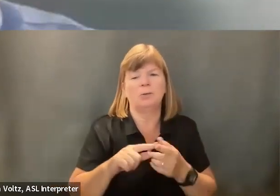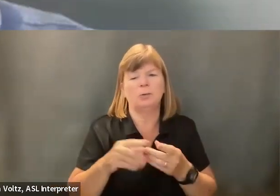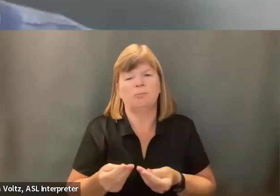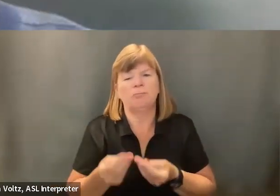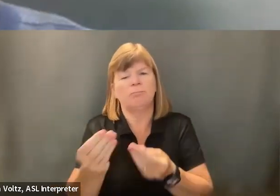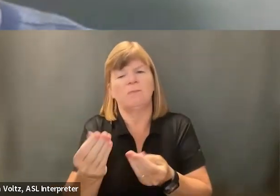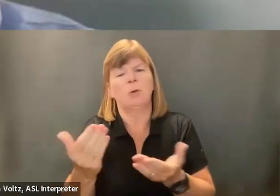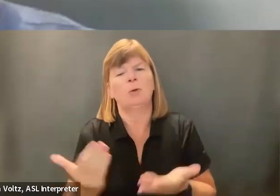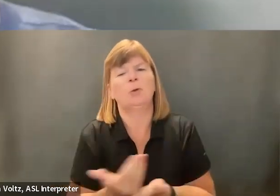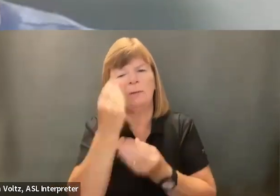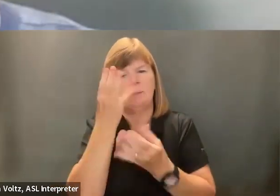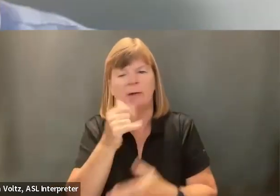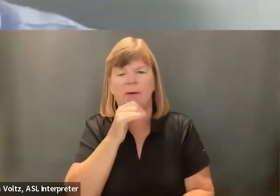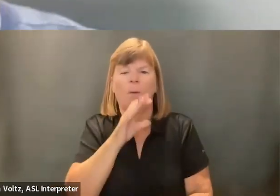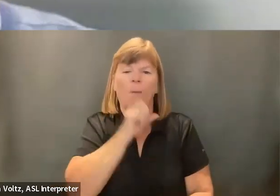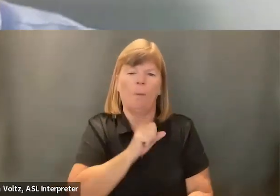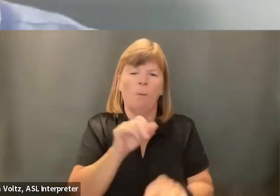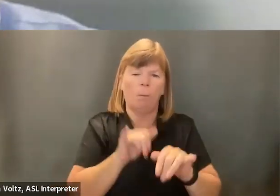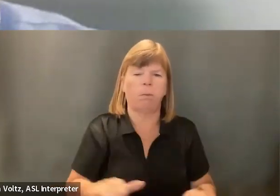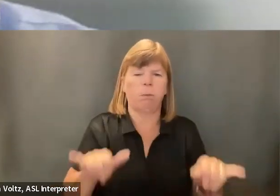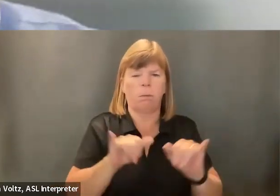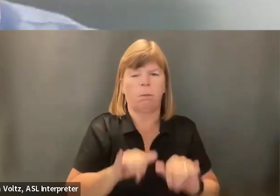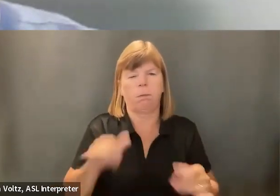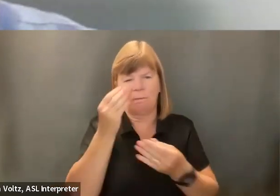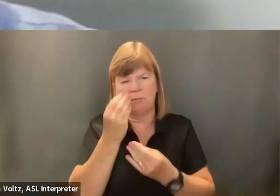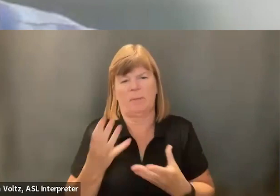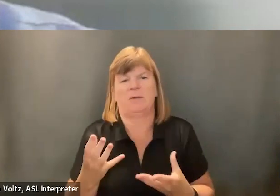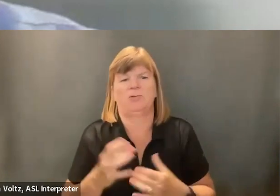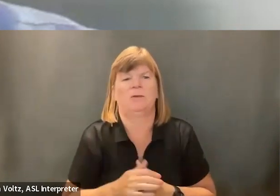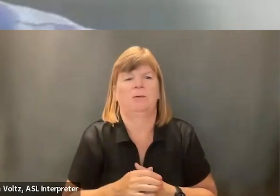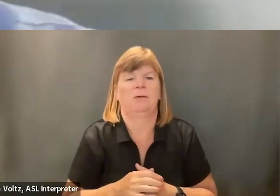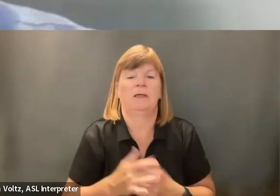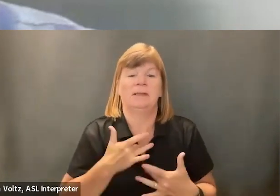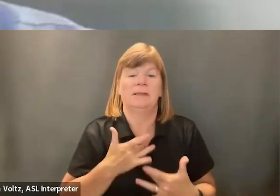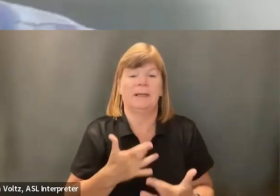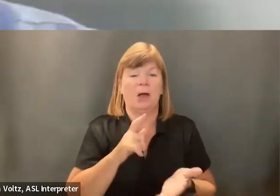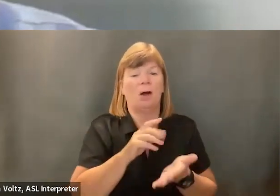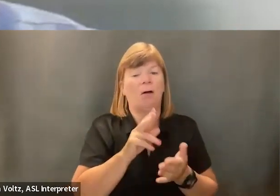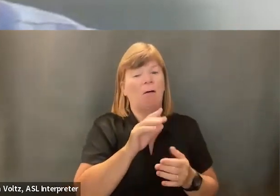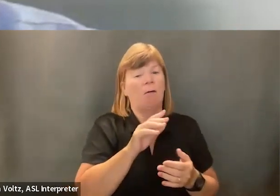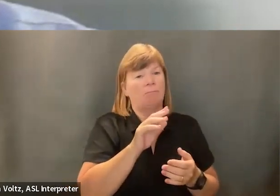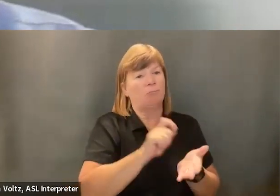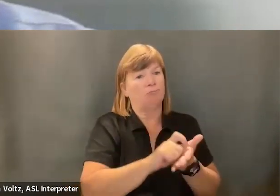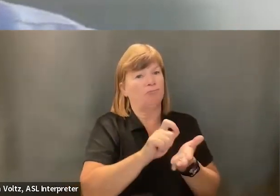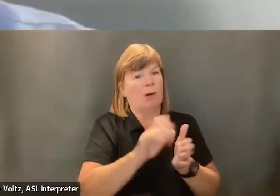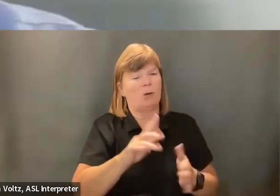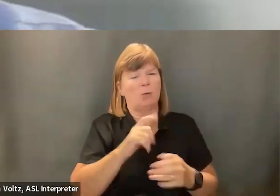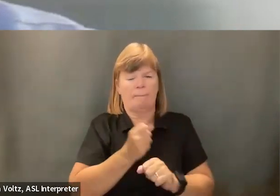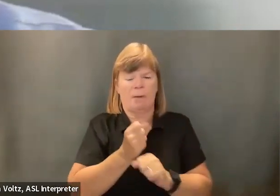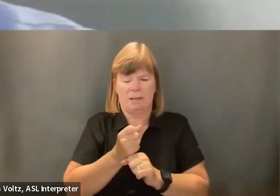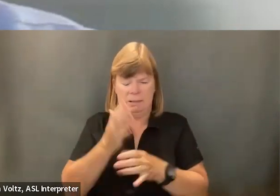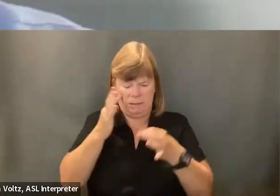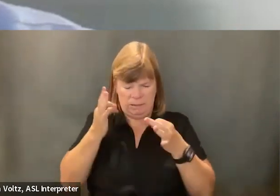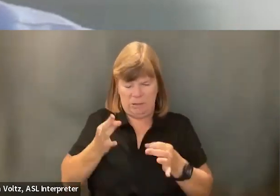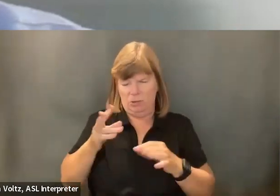not old information so authors make a judgment about what their readers are likely to know